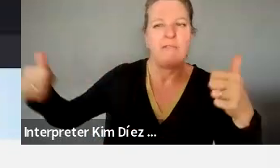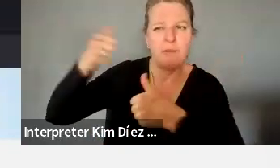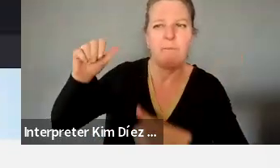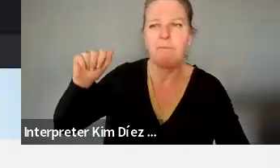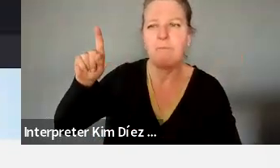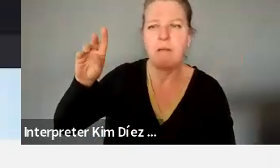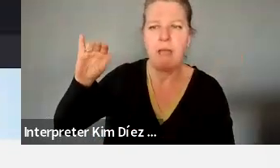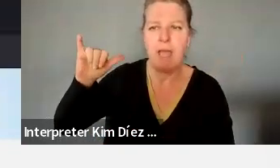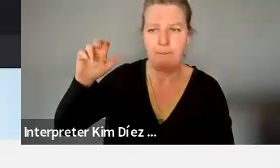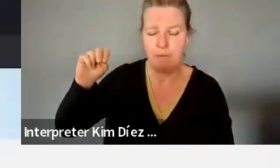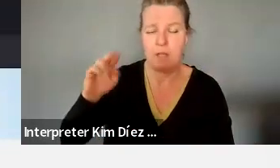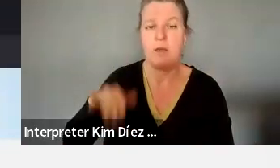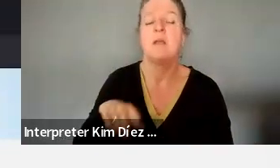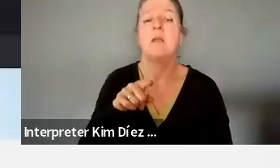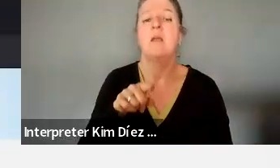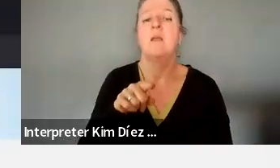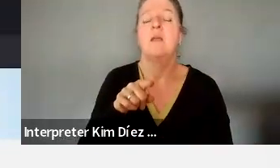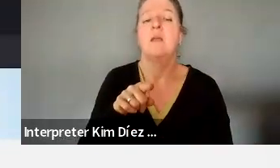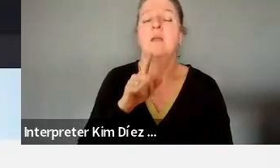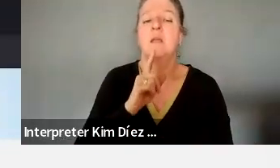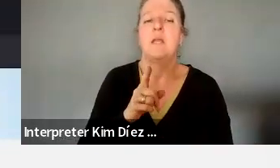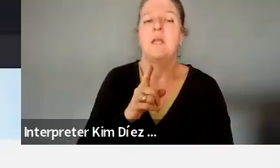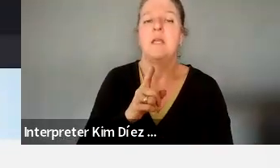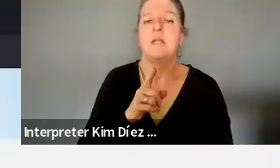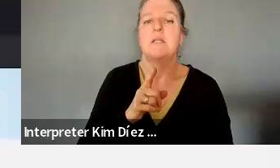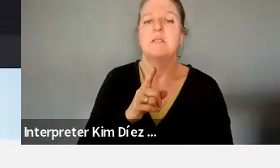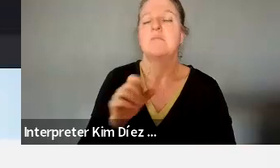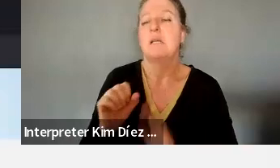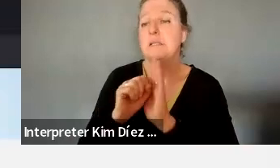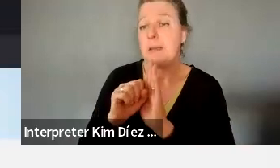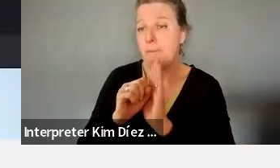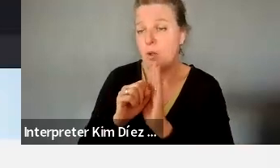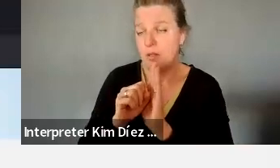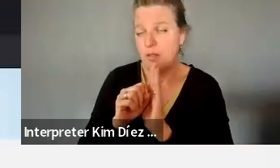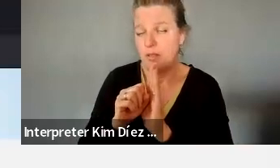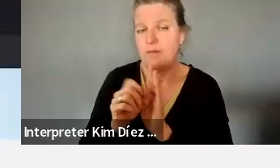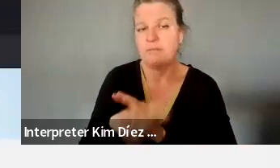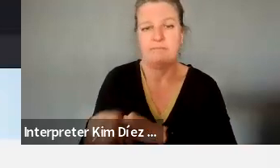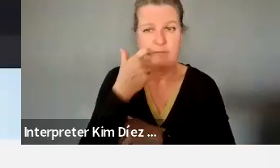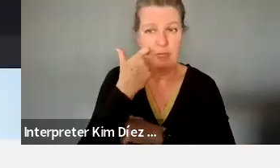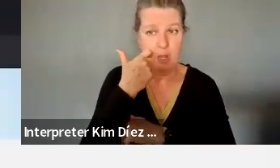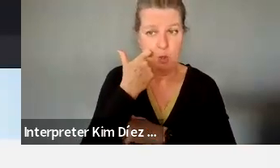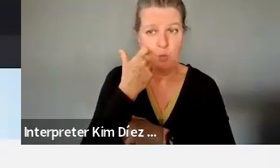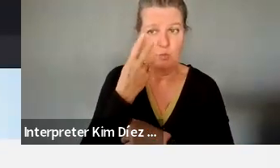So this one right here is the sample template that you all just watched me upload.